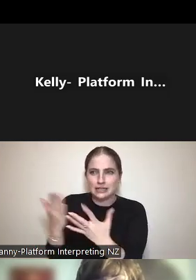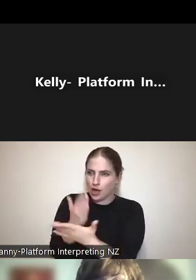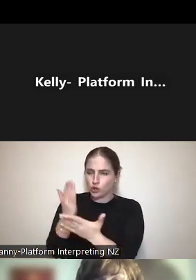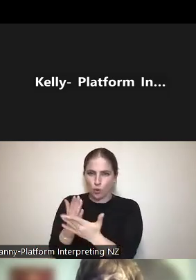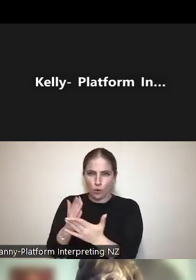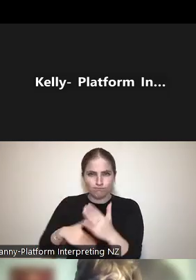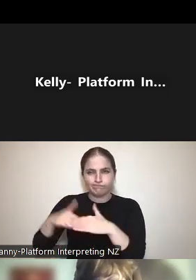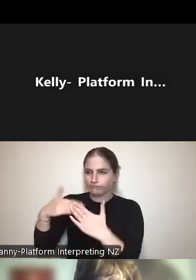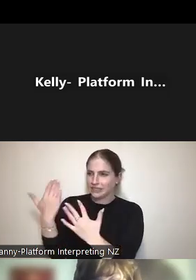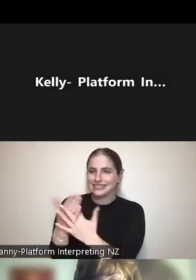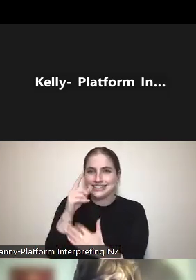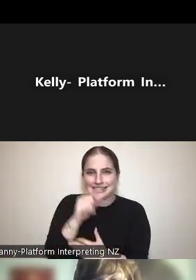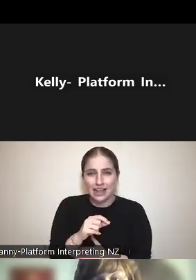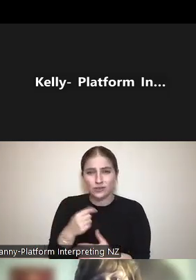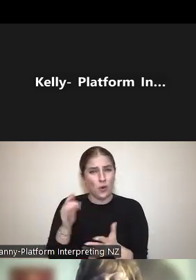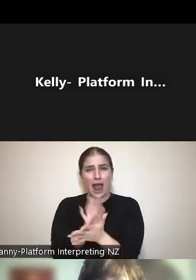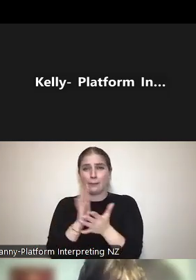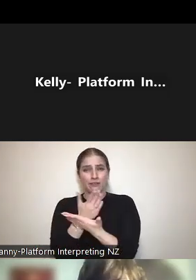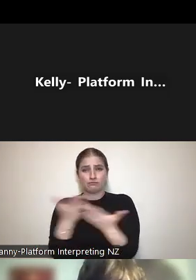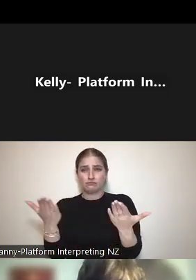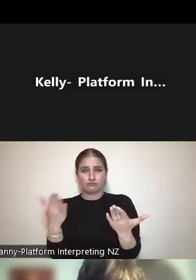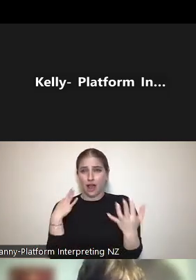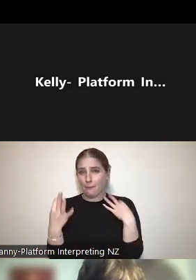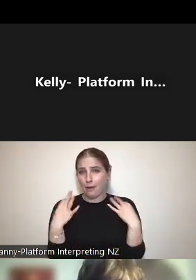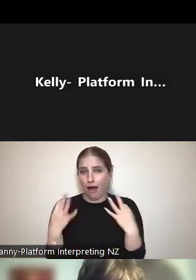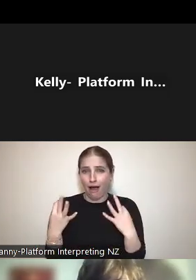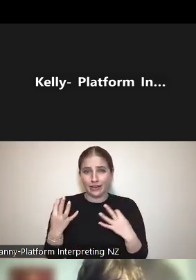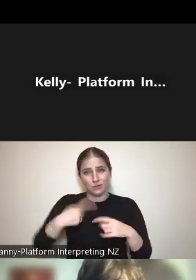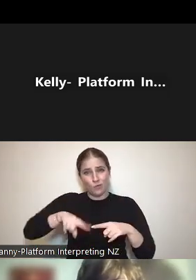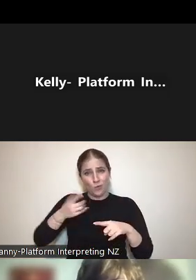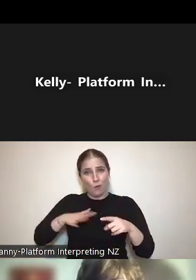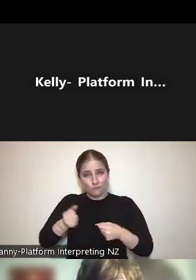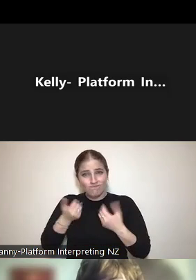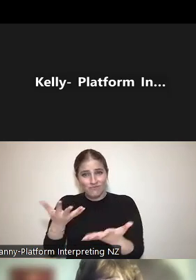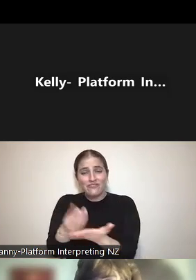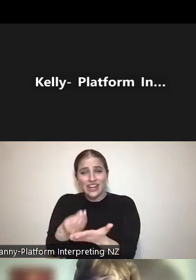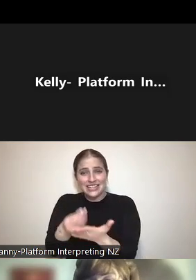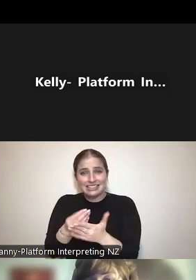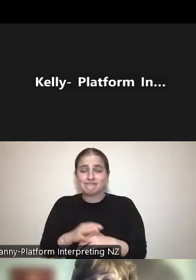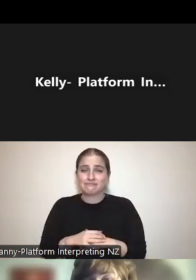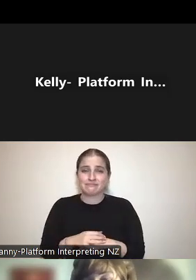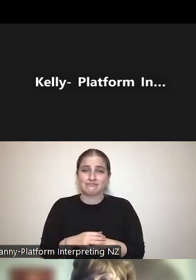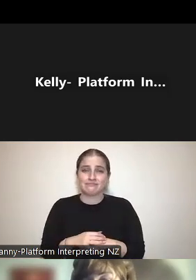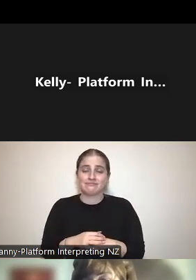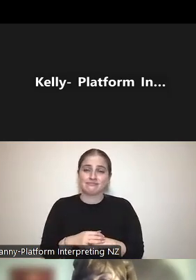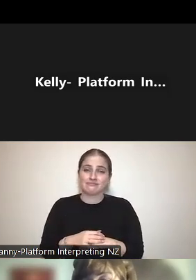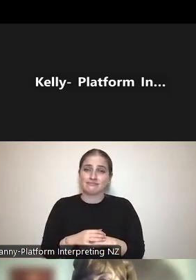and to be able to support them with some funding. Amazing.